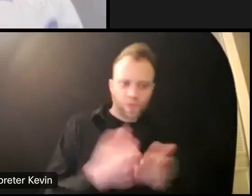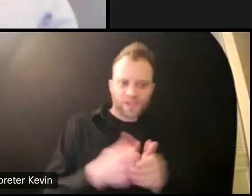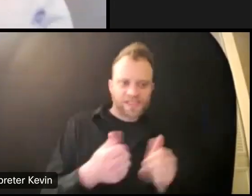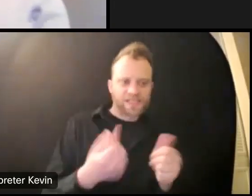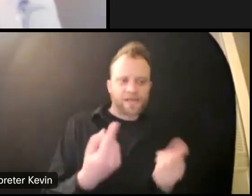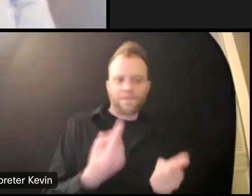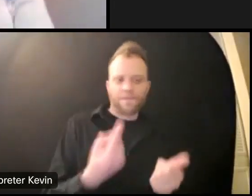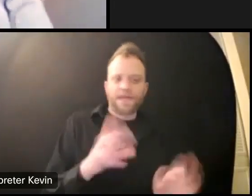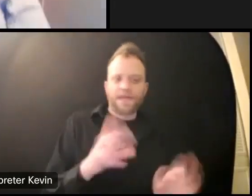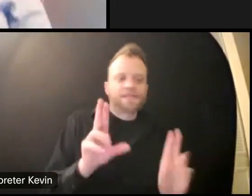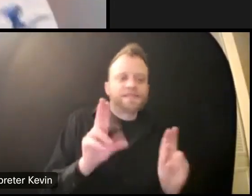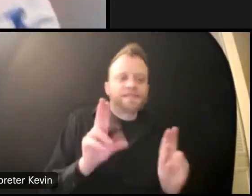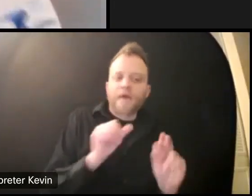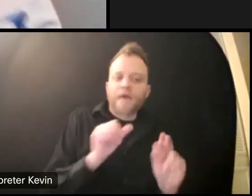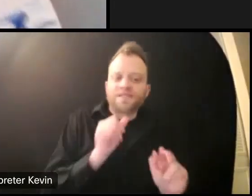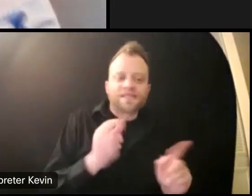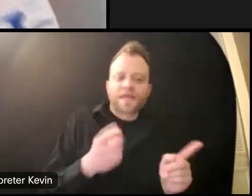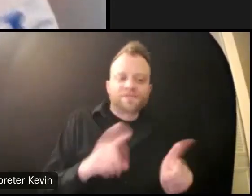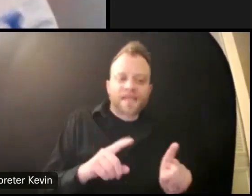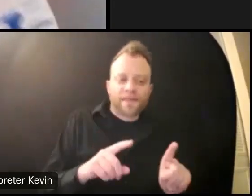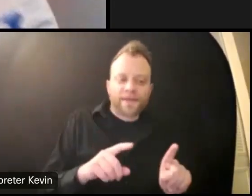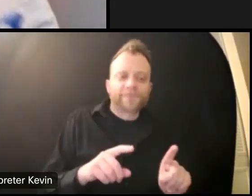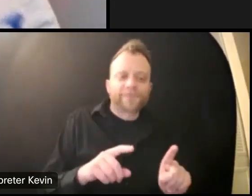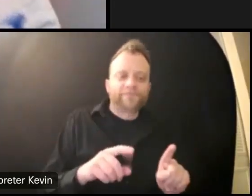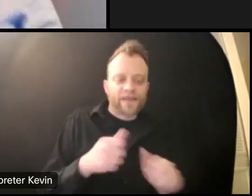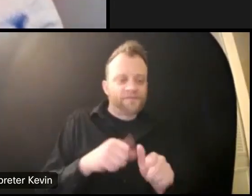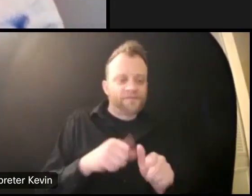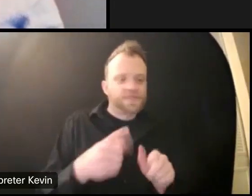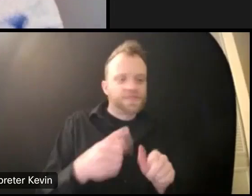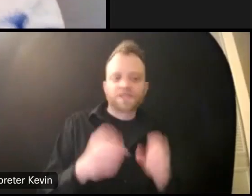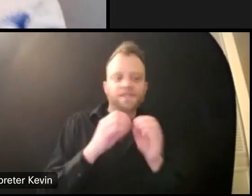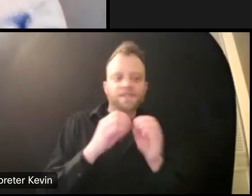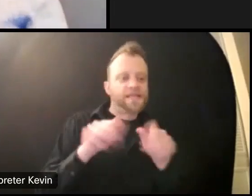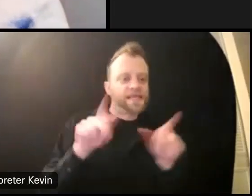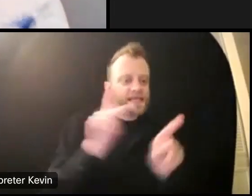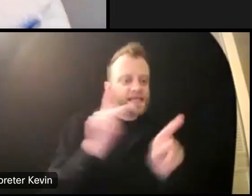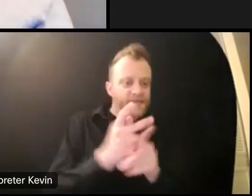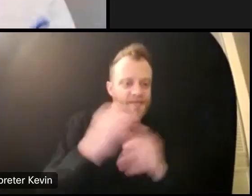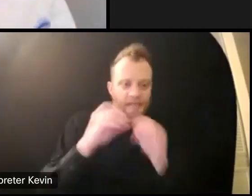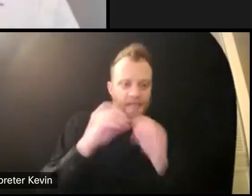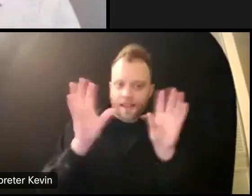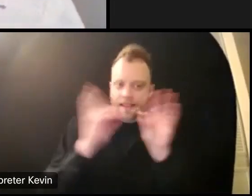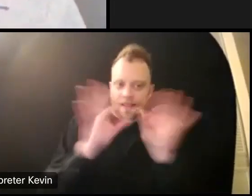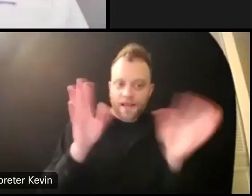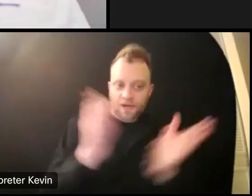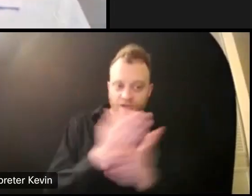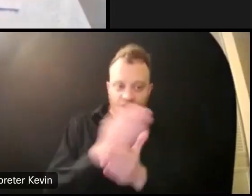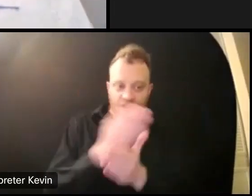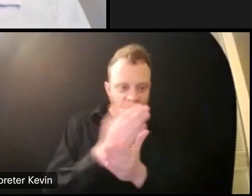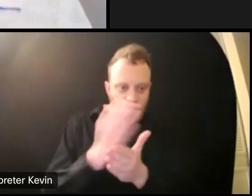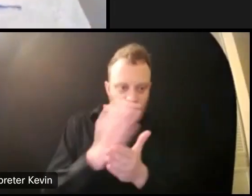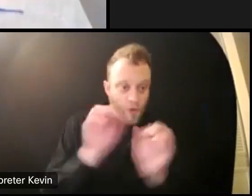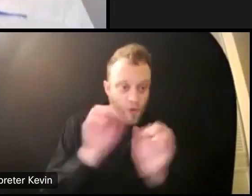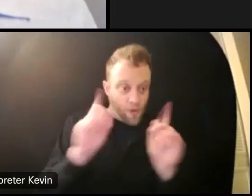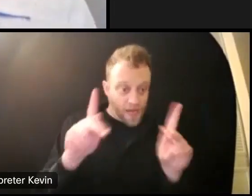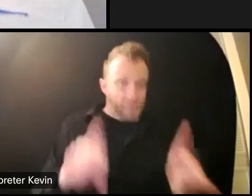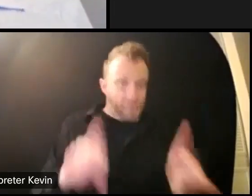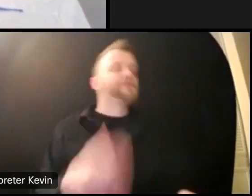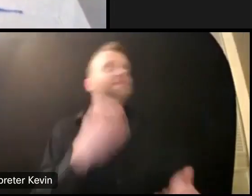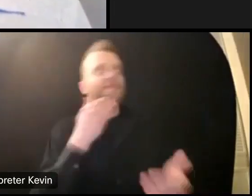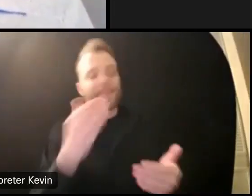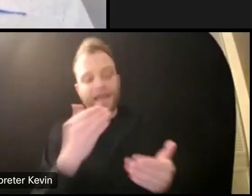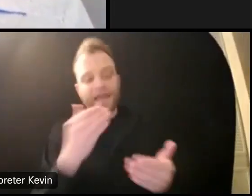that. (Oanc) Thank you thank you Kathy (Williams) Oh, I wonder, who is the FOIA officer in the OANC?